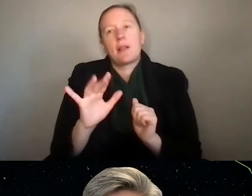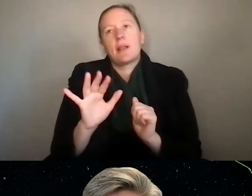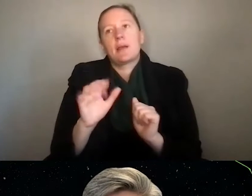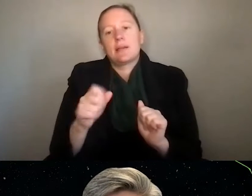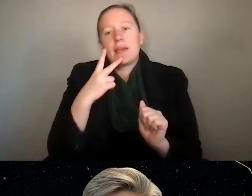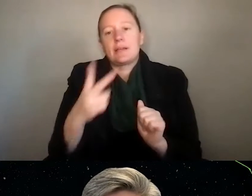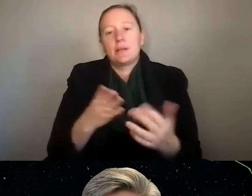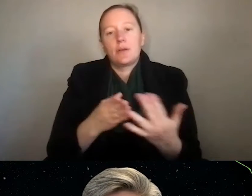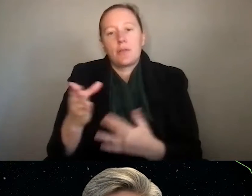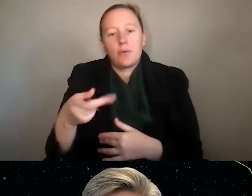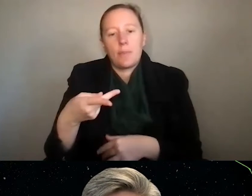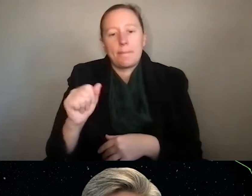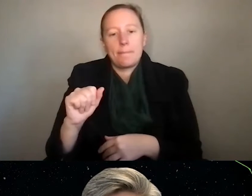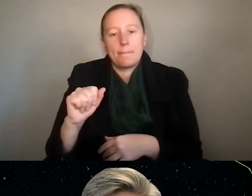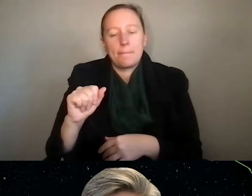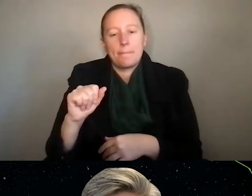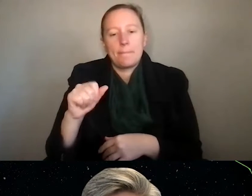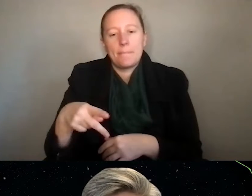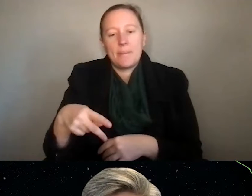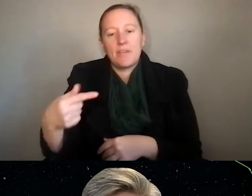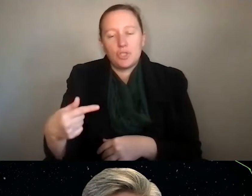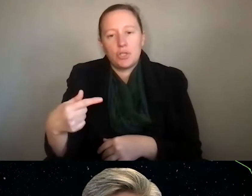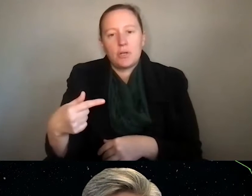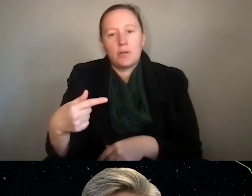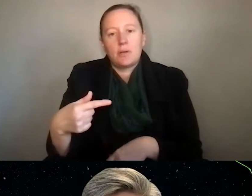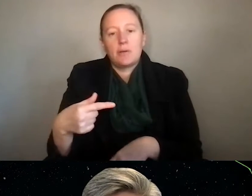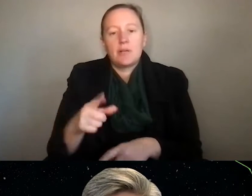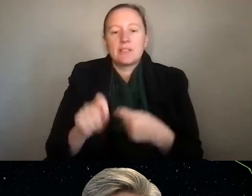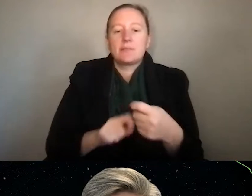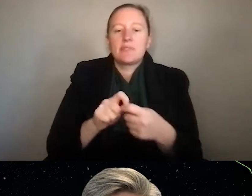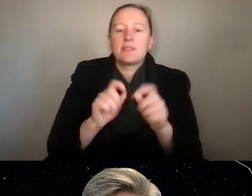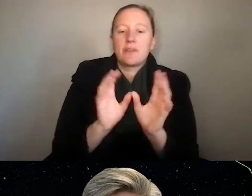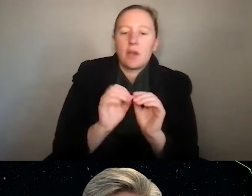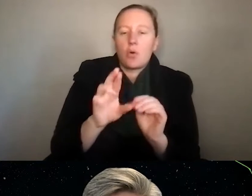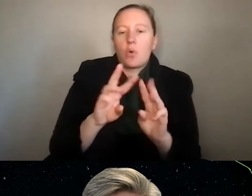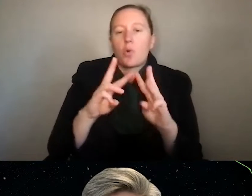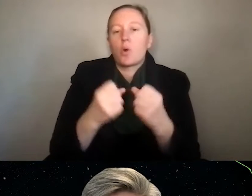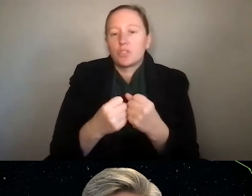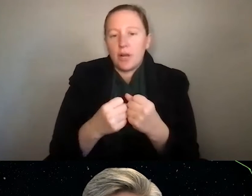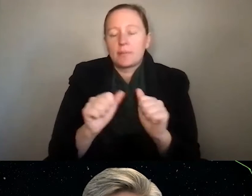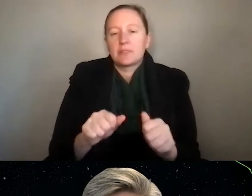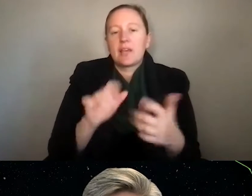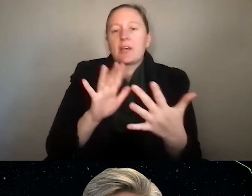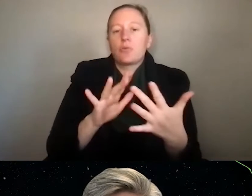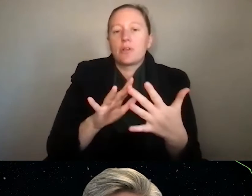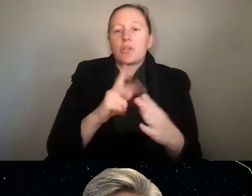the PAPPG that there are particular conferences, workshops that you can reach out to program officers,